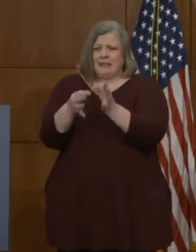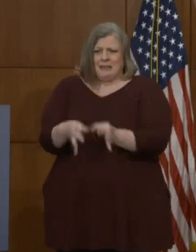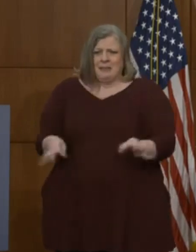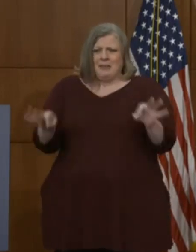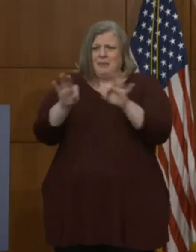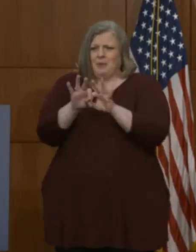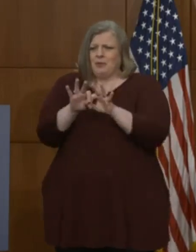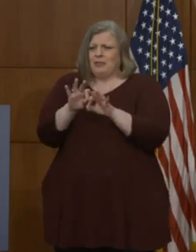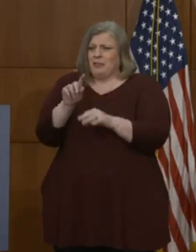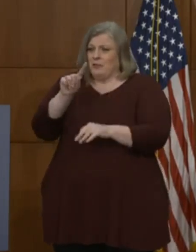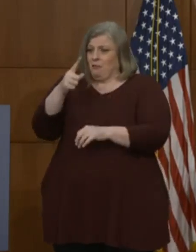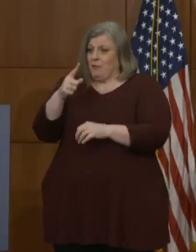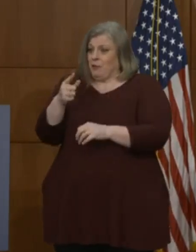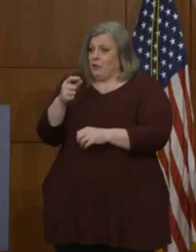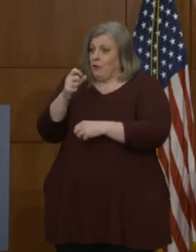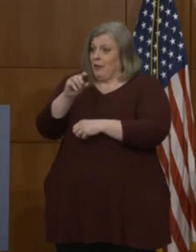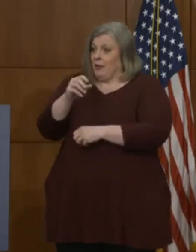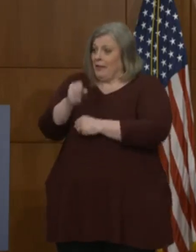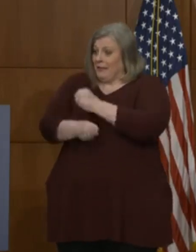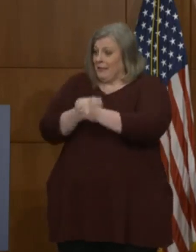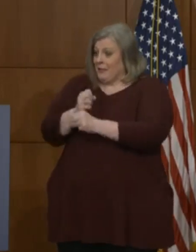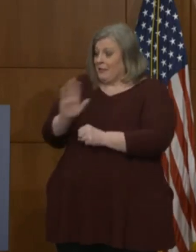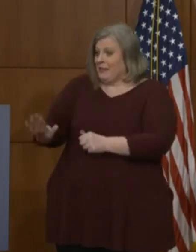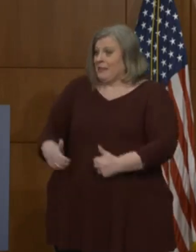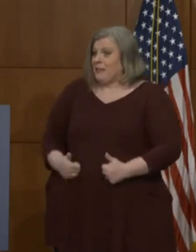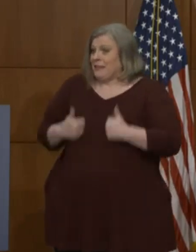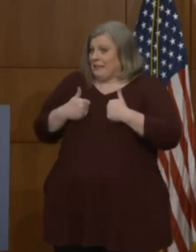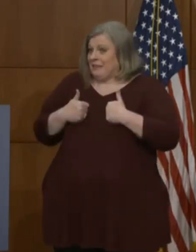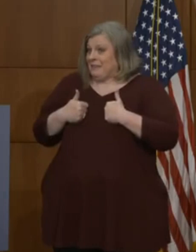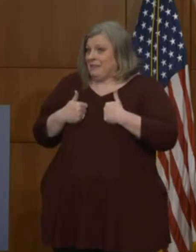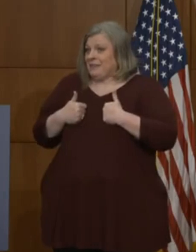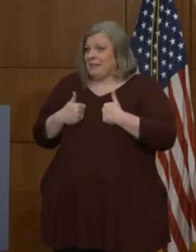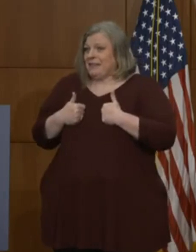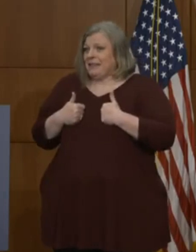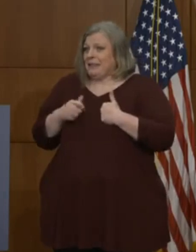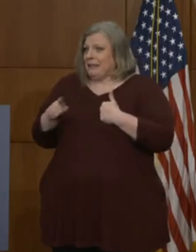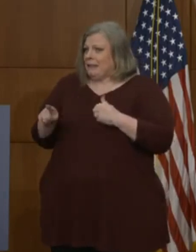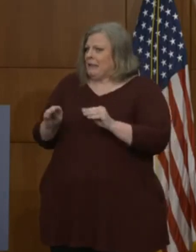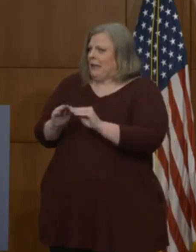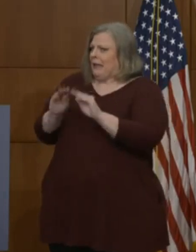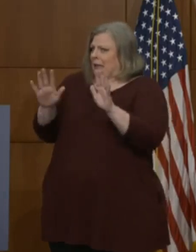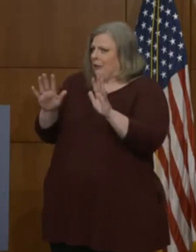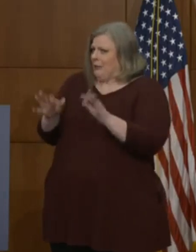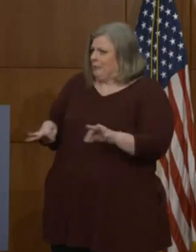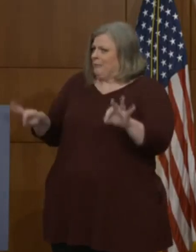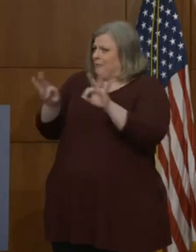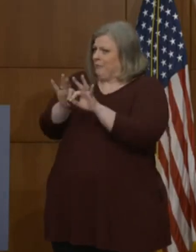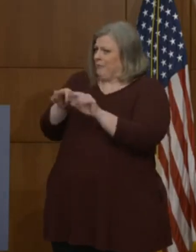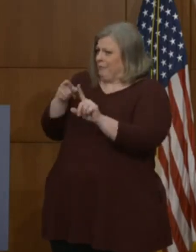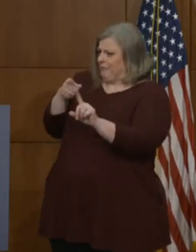CRITICAL IMPORTANCE OF THOSE FIRST FEW YEARS OF LIFE IT IS FIRST FEW YEARS OF LIFE IT IS BEEN ABUNDANTLY CLEAR THAT THE BEEN ABUNDANTLY CLEAR THAT THE MOST IMPORTANT PART OF MOST IMPORTANT PART OF VIRGINIA’S EARLY LEARNING